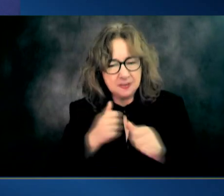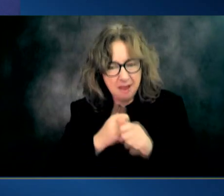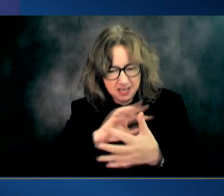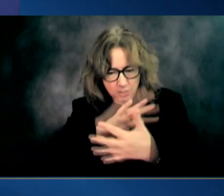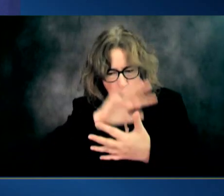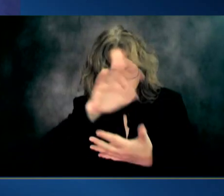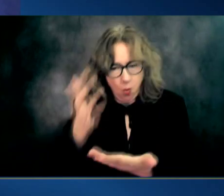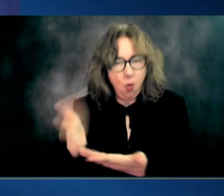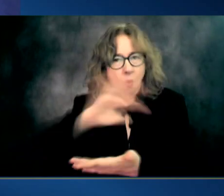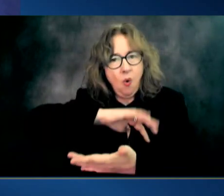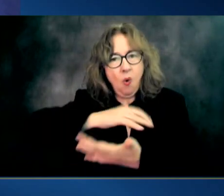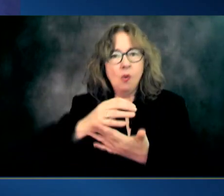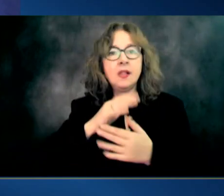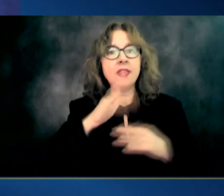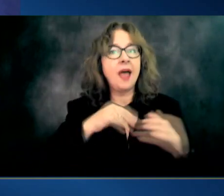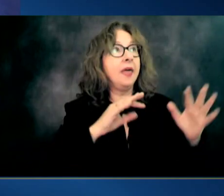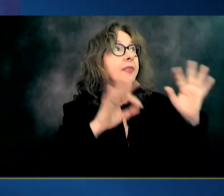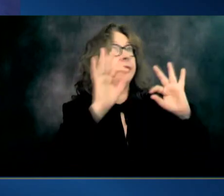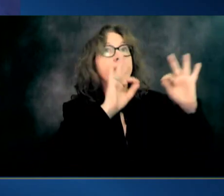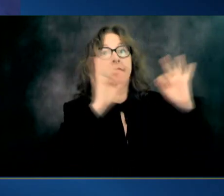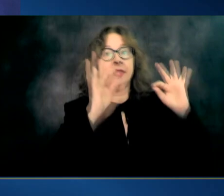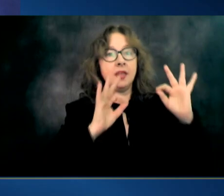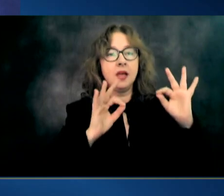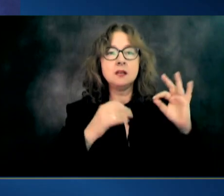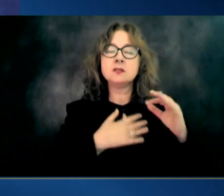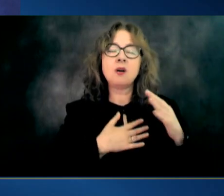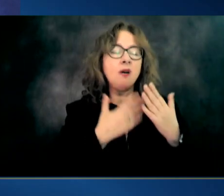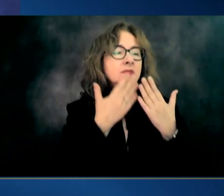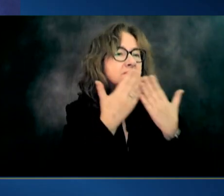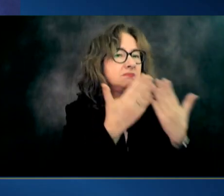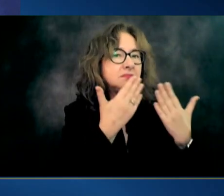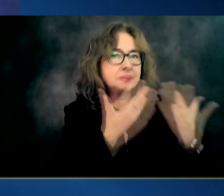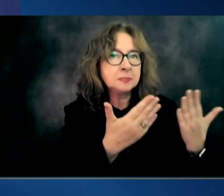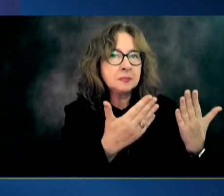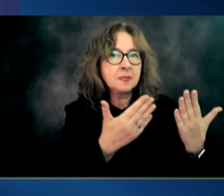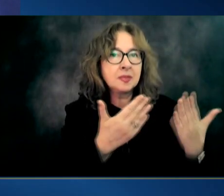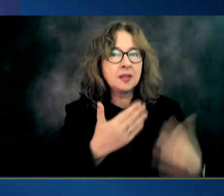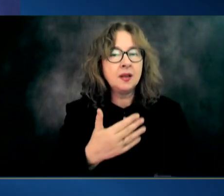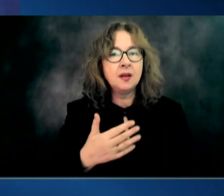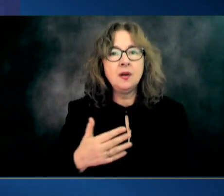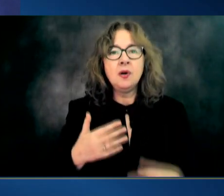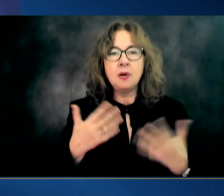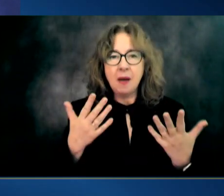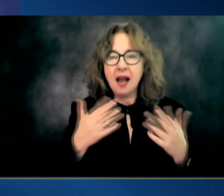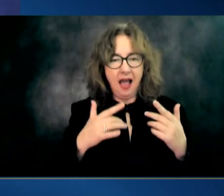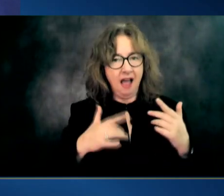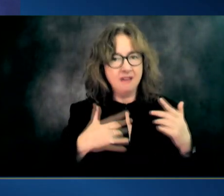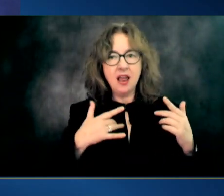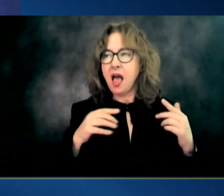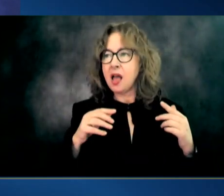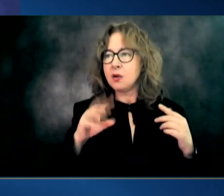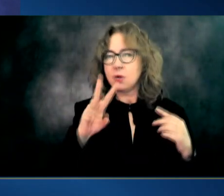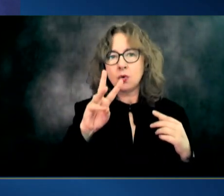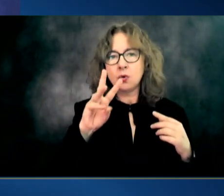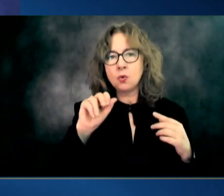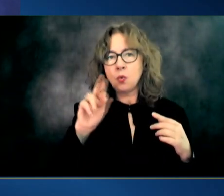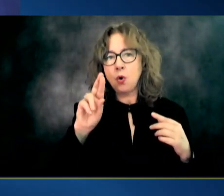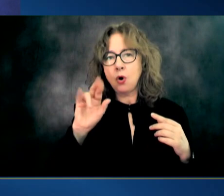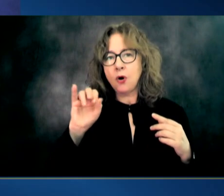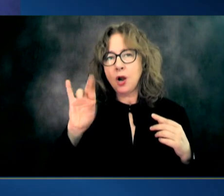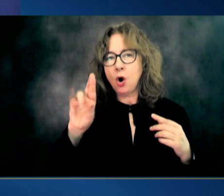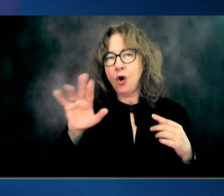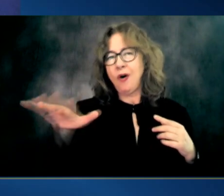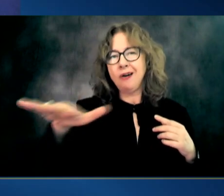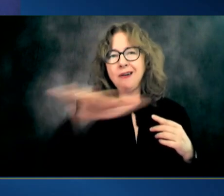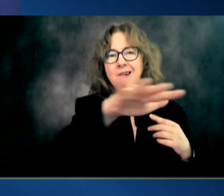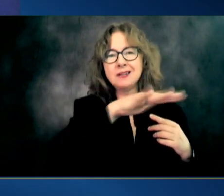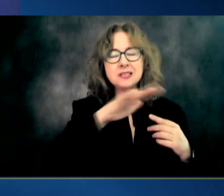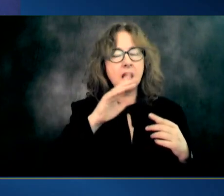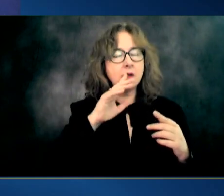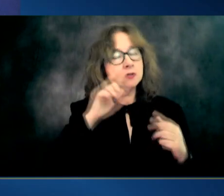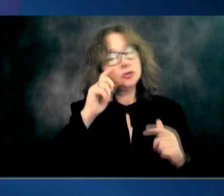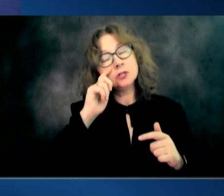so grateful, but yeah, I feel like the warriors have such a huge fight on their hands that